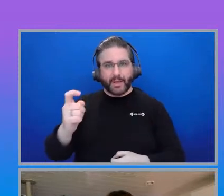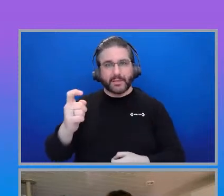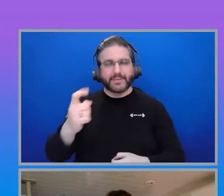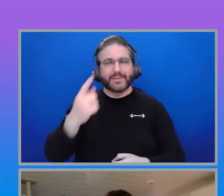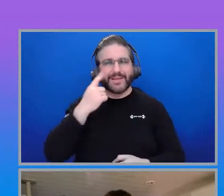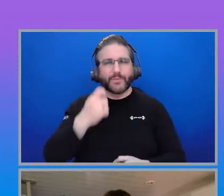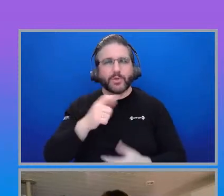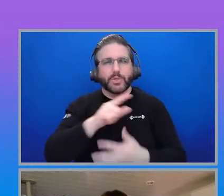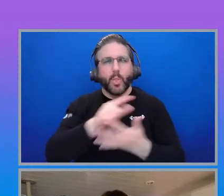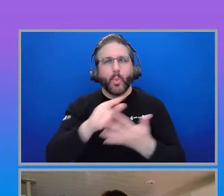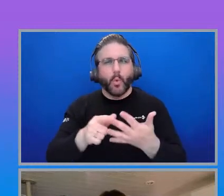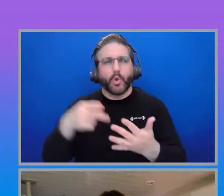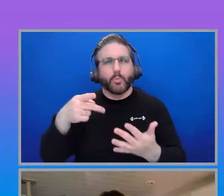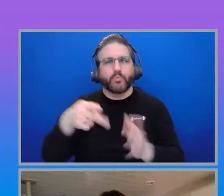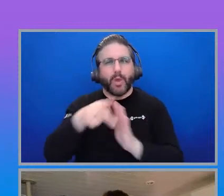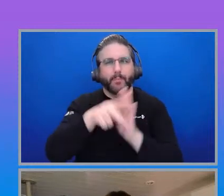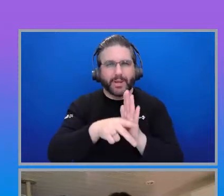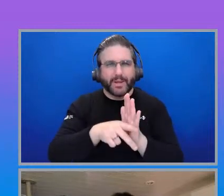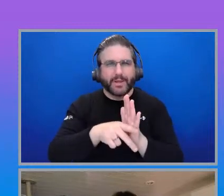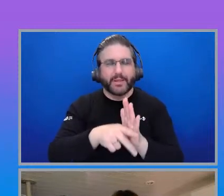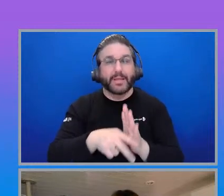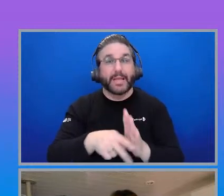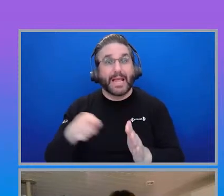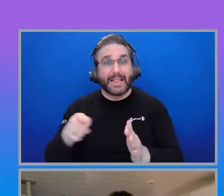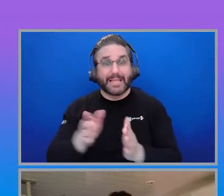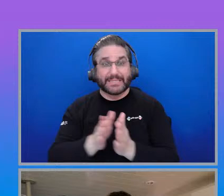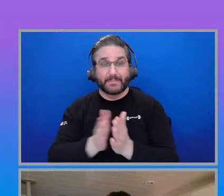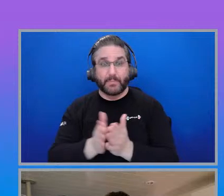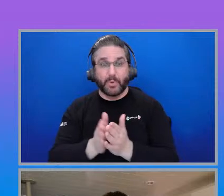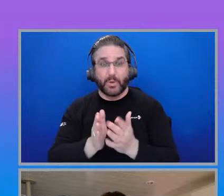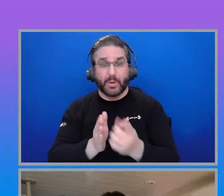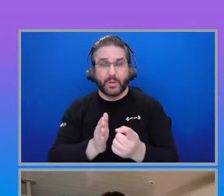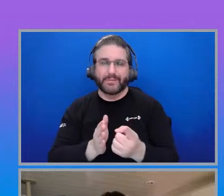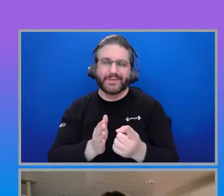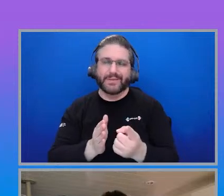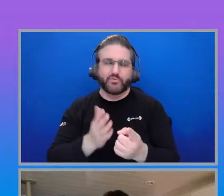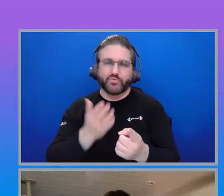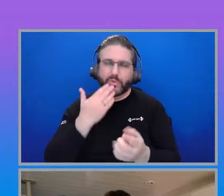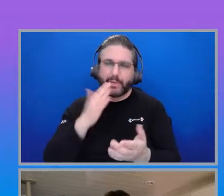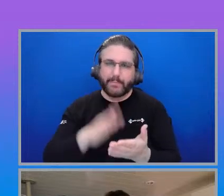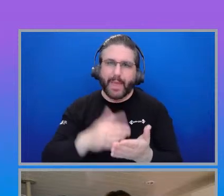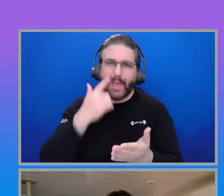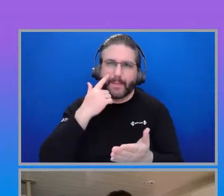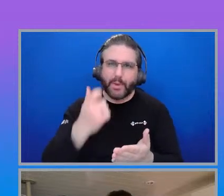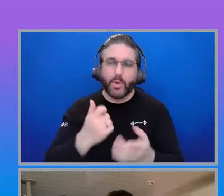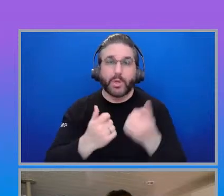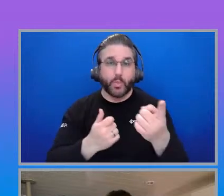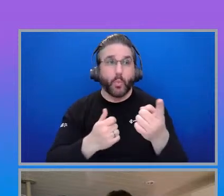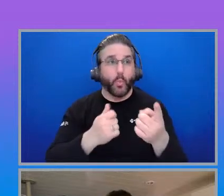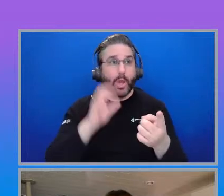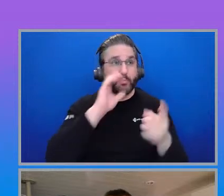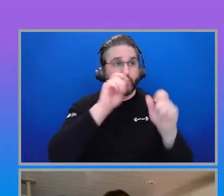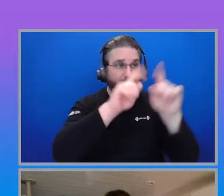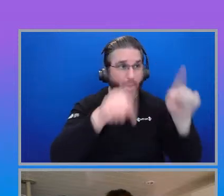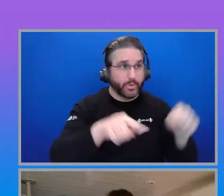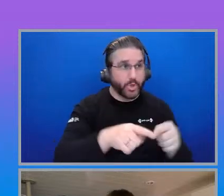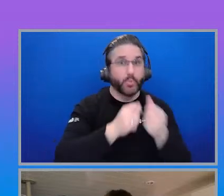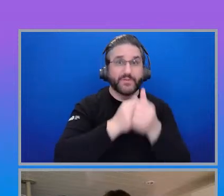the order property was concerned. Now this was a bug because obviously it was a very bad thing that one browser was